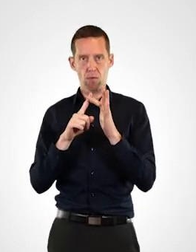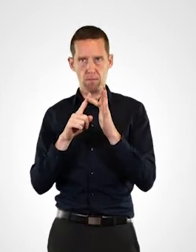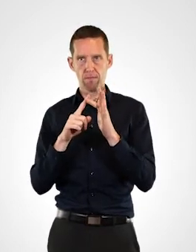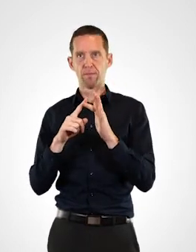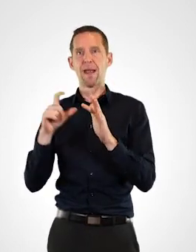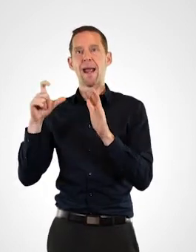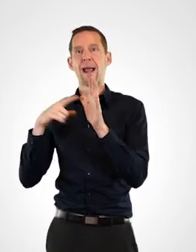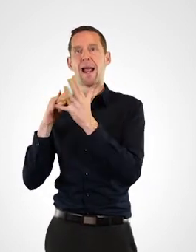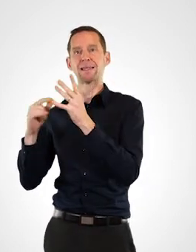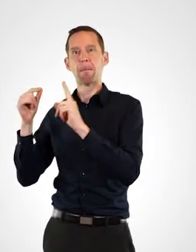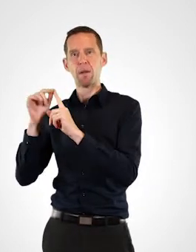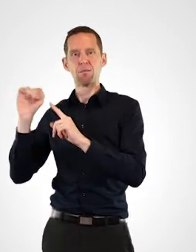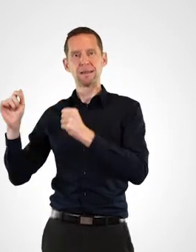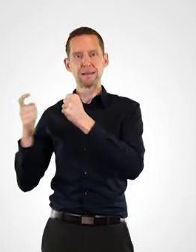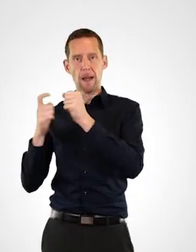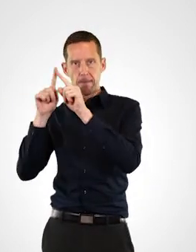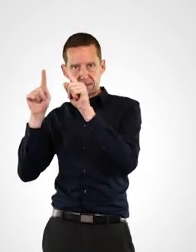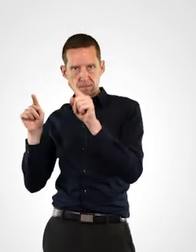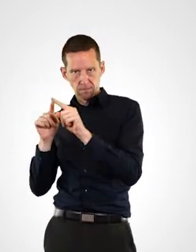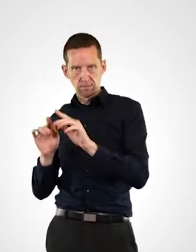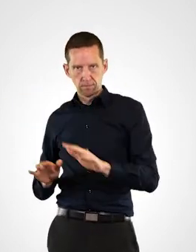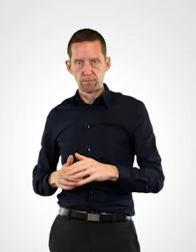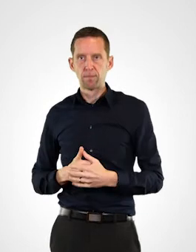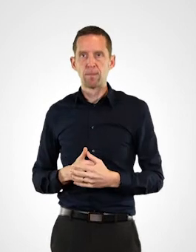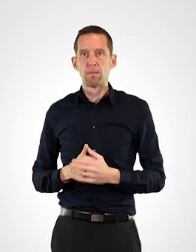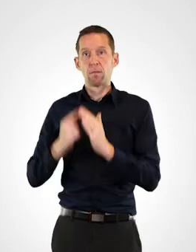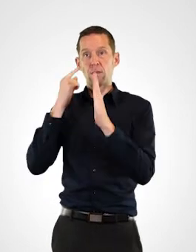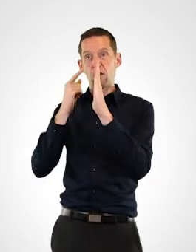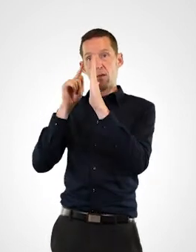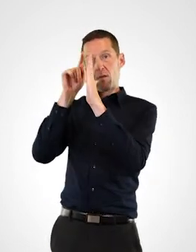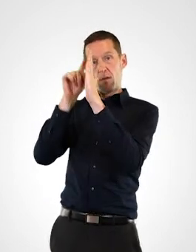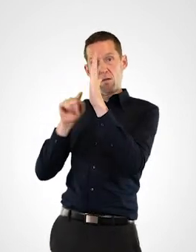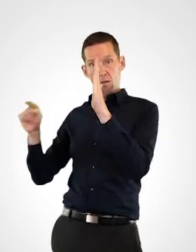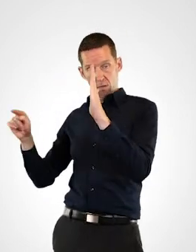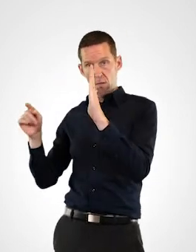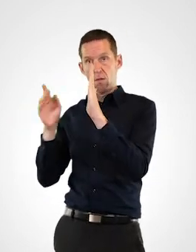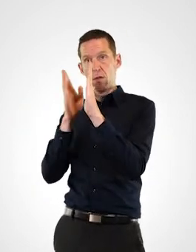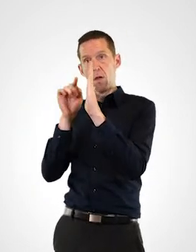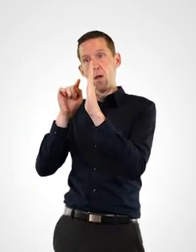and the CASP scores are the open diamonds, and as you can see at each interval